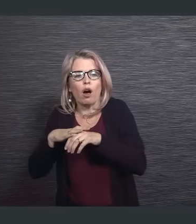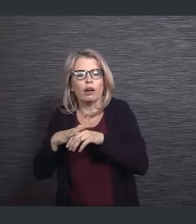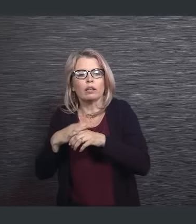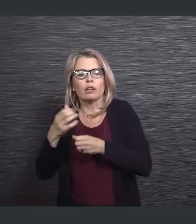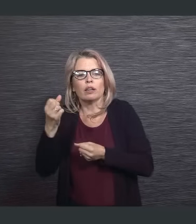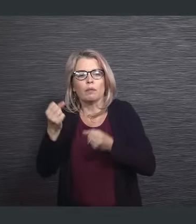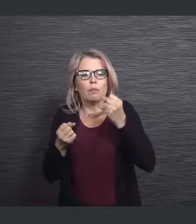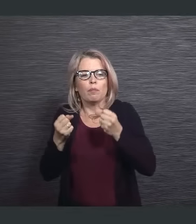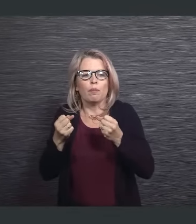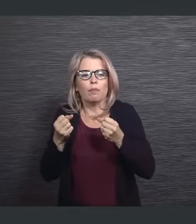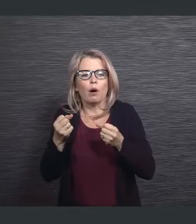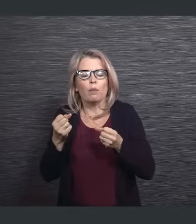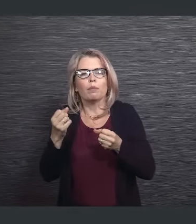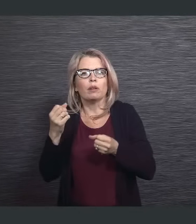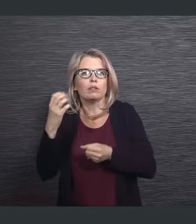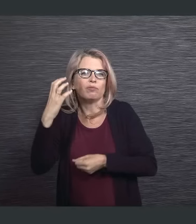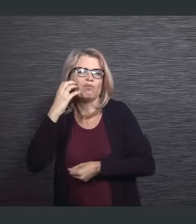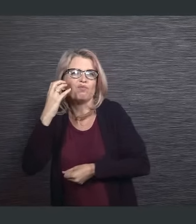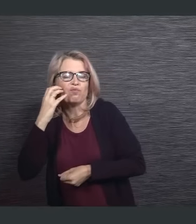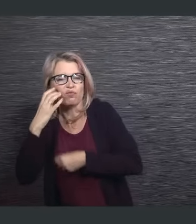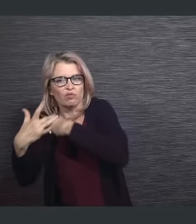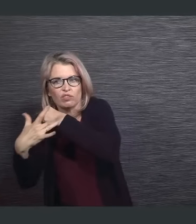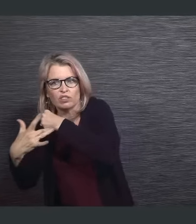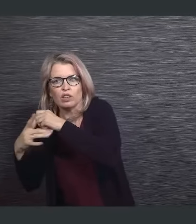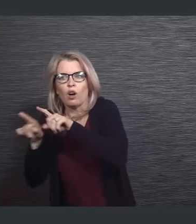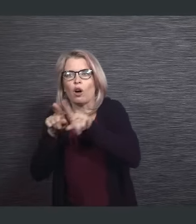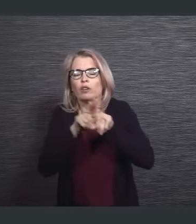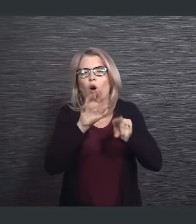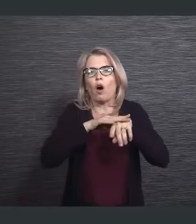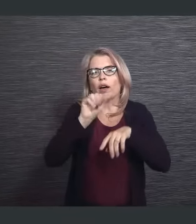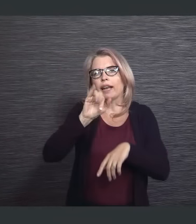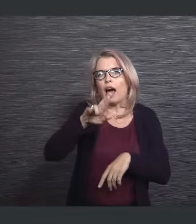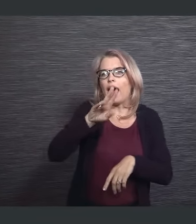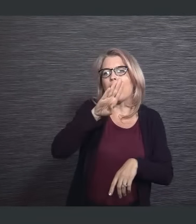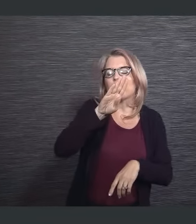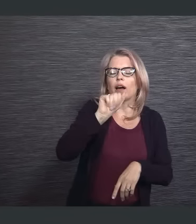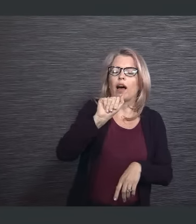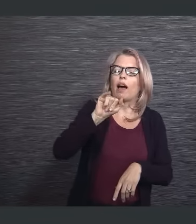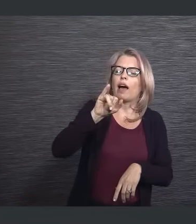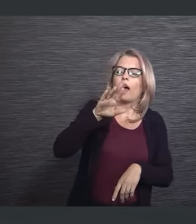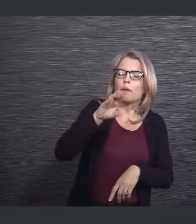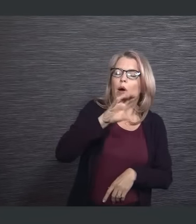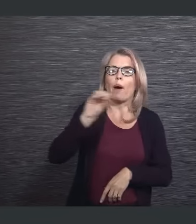but also on Aibo, on Airpeak, and now, of course, with mobility.